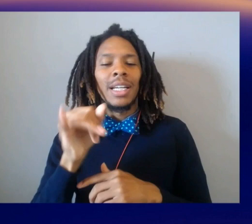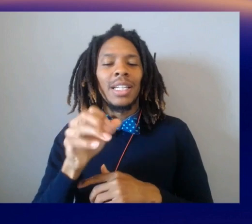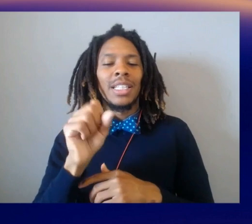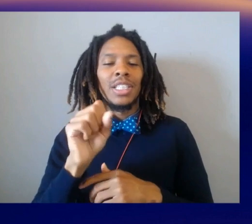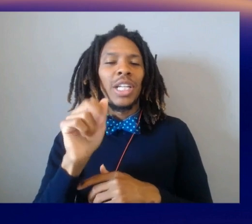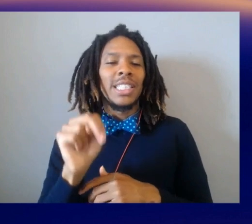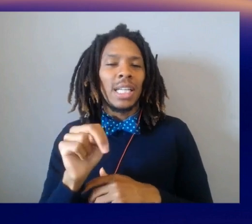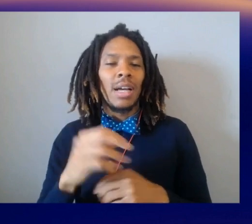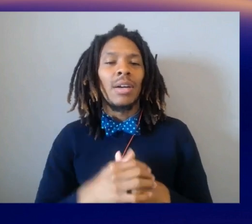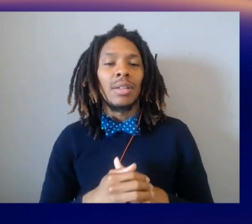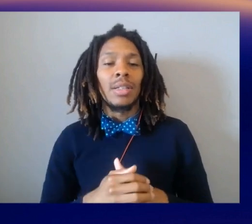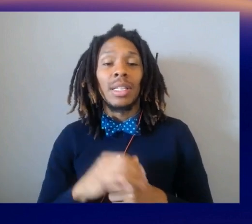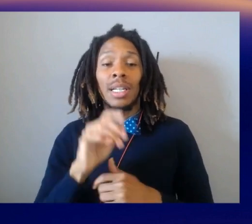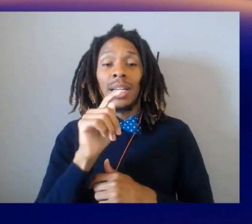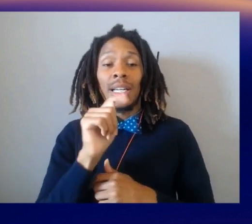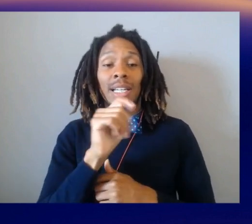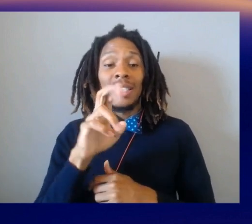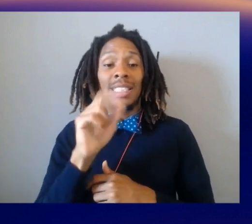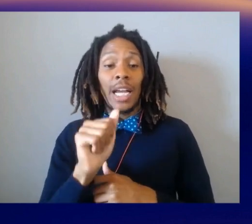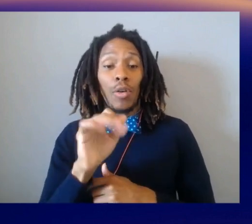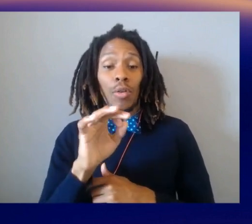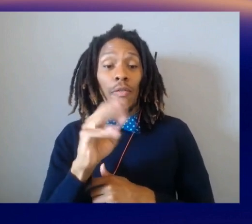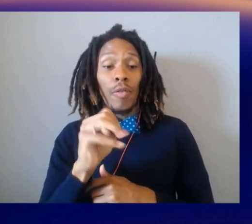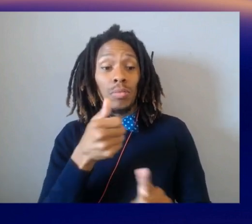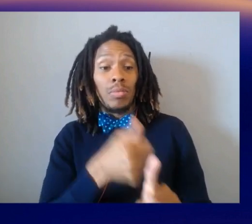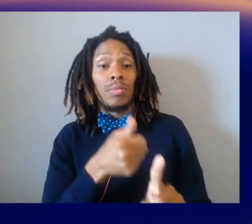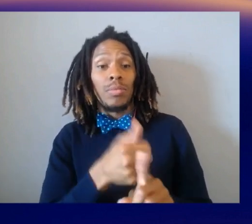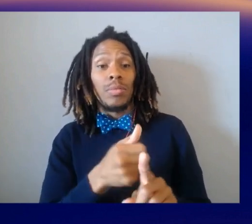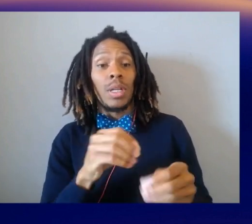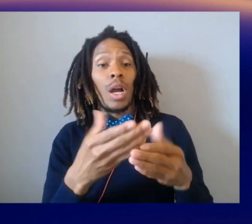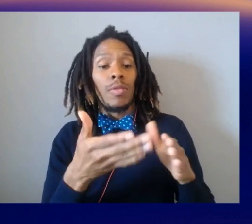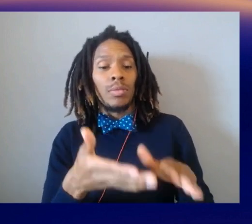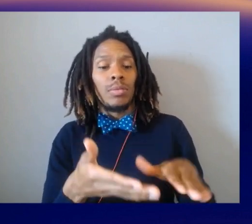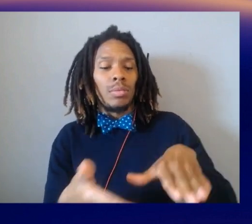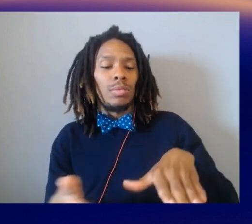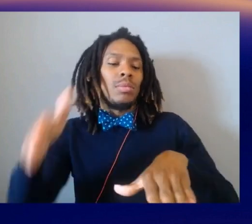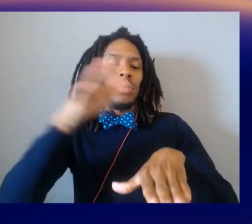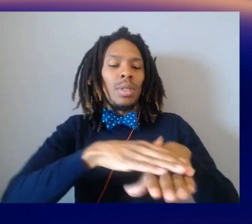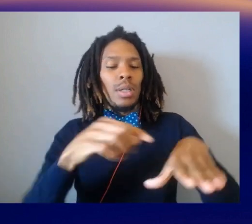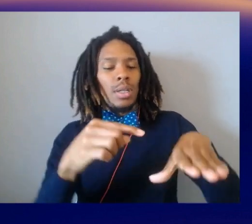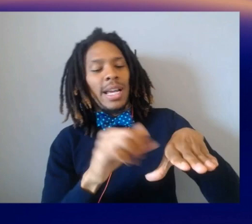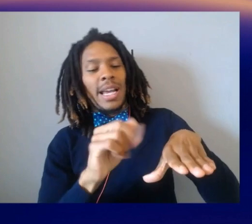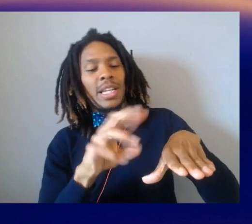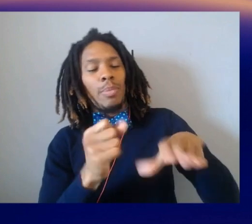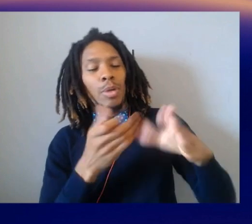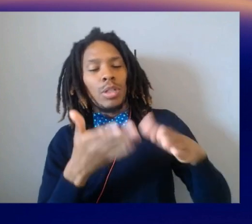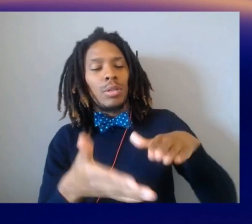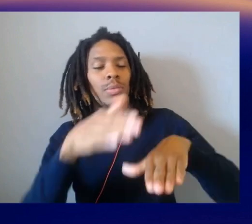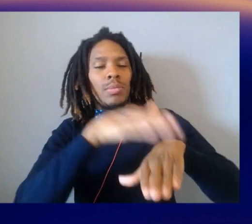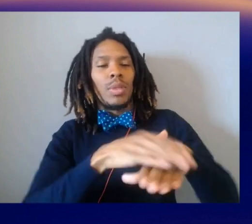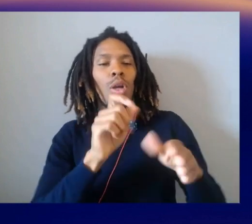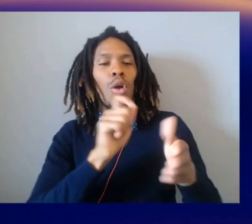Terraform itself offers a layer on top of AWS services to write repeatable infrastructures code